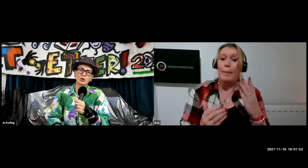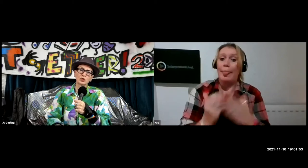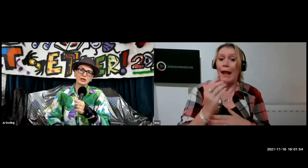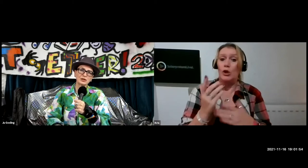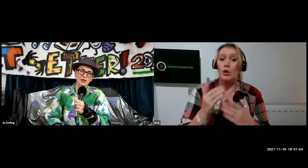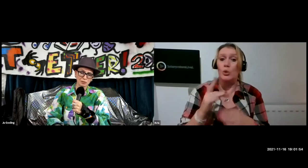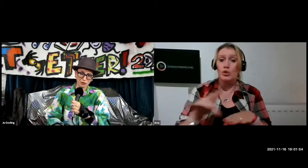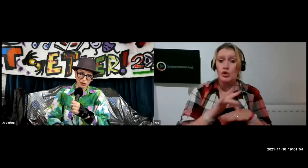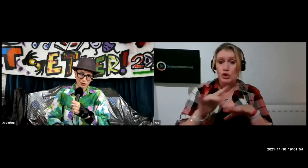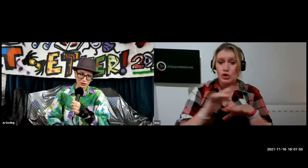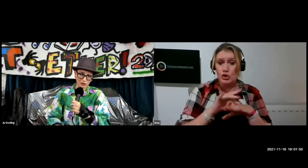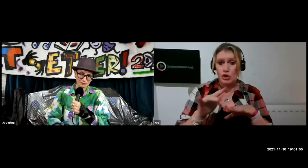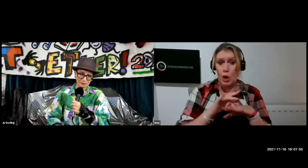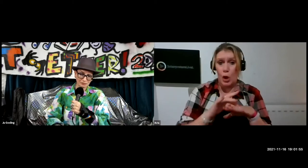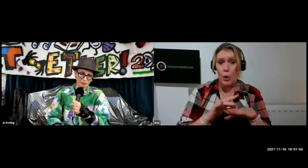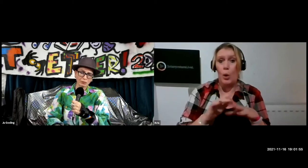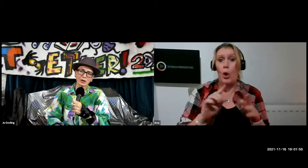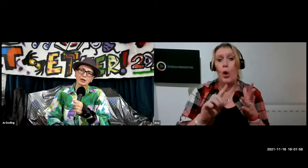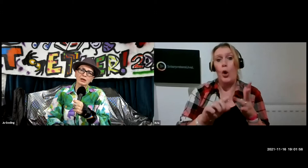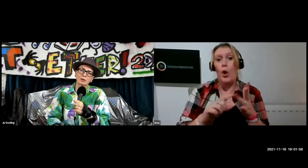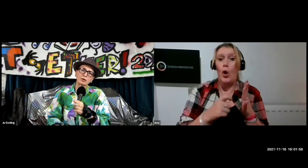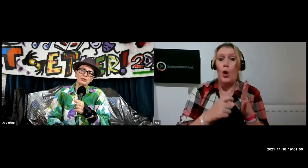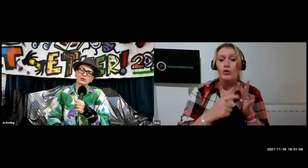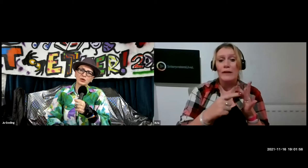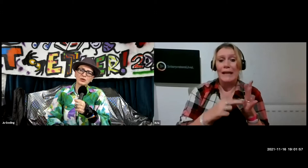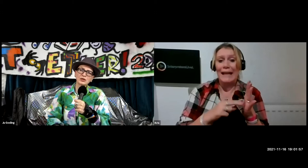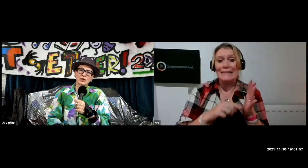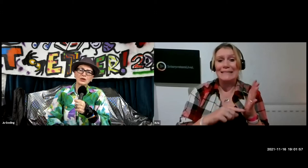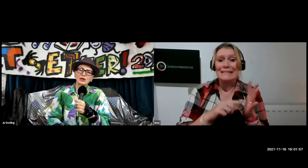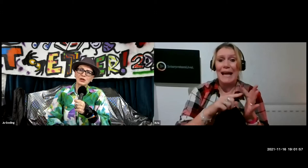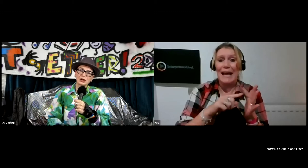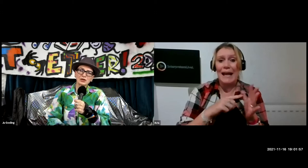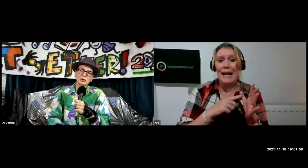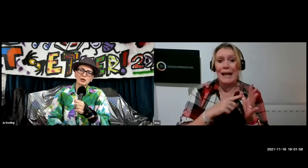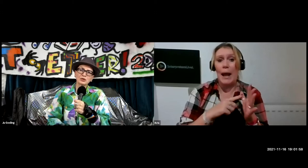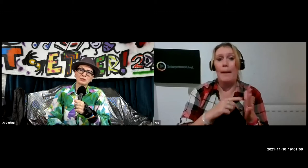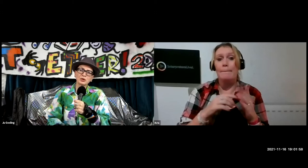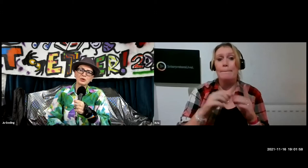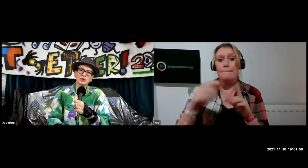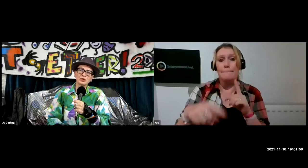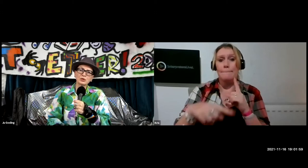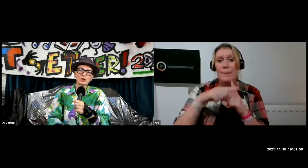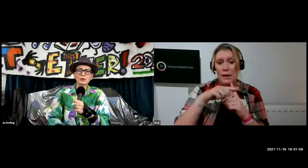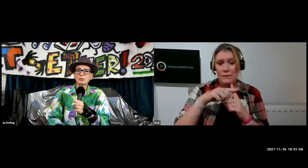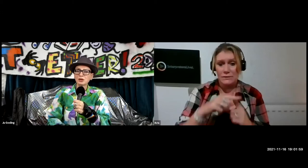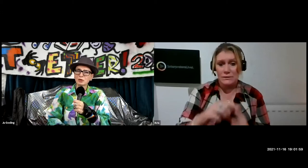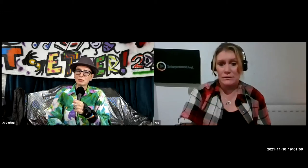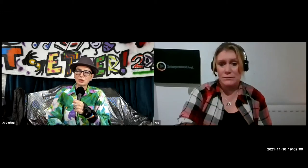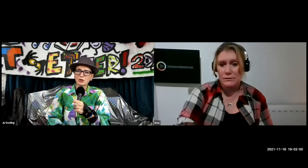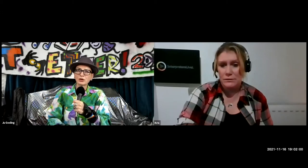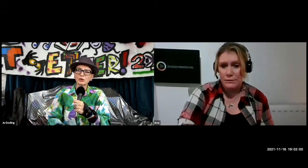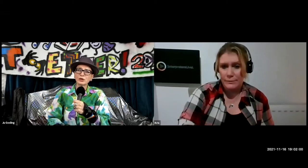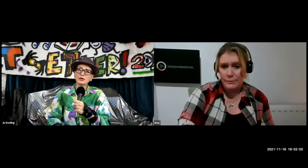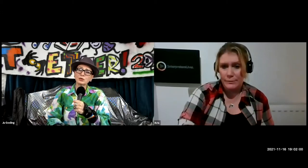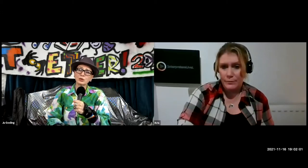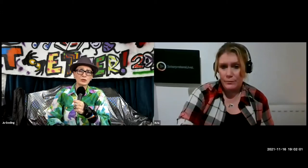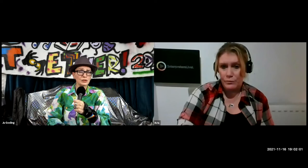But first, I would like to pay tribute to a company member who isn't with us